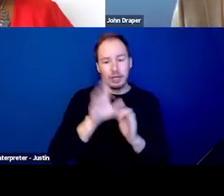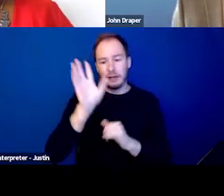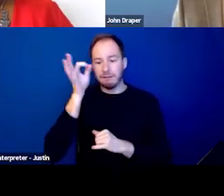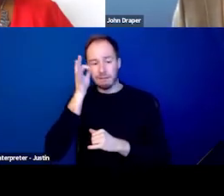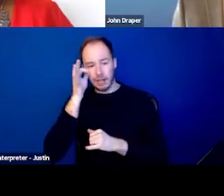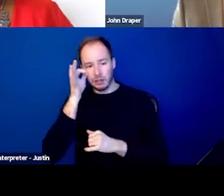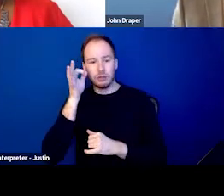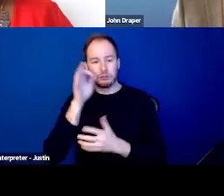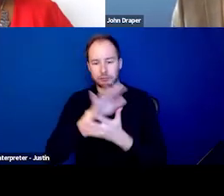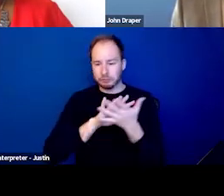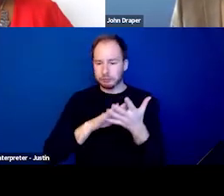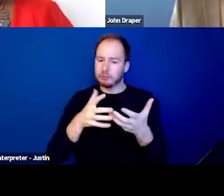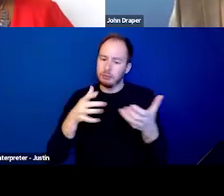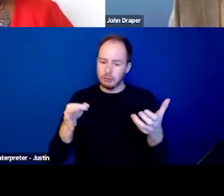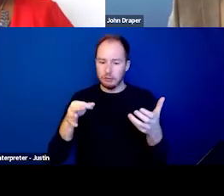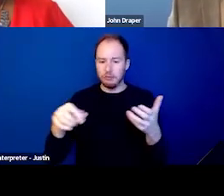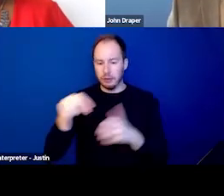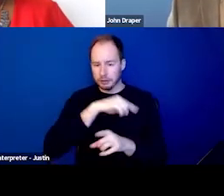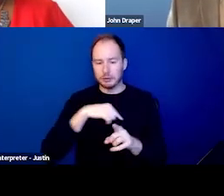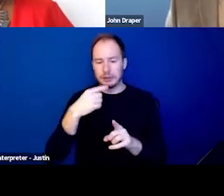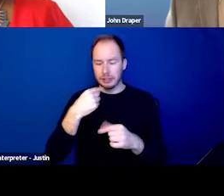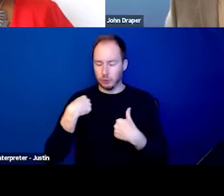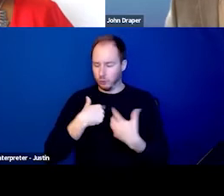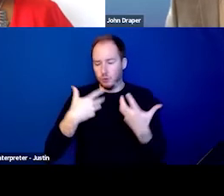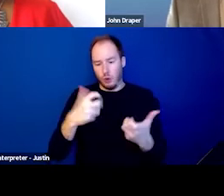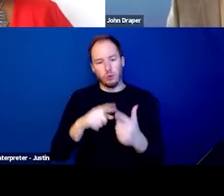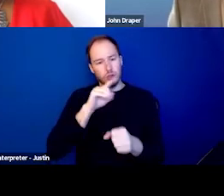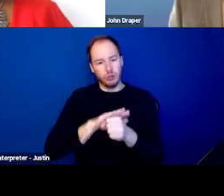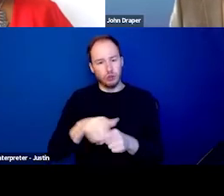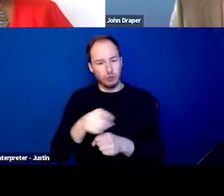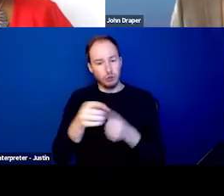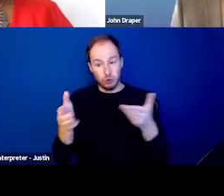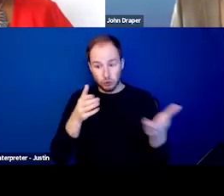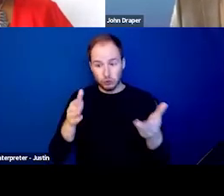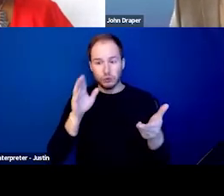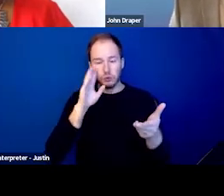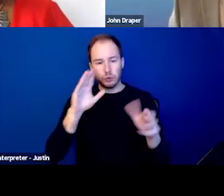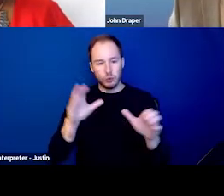And so there's a lot of people saying we wanna make sure that this service is doing what it's supposed to do.